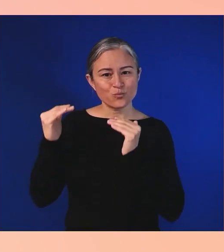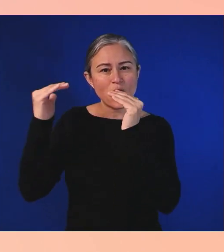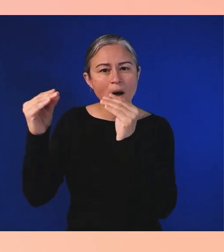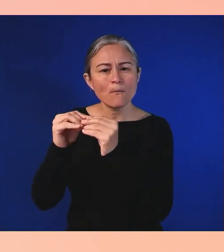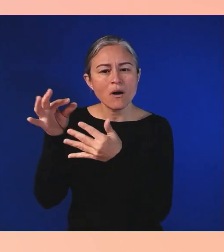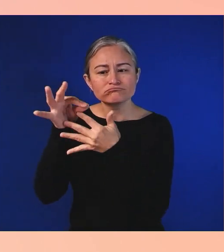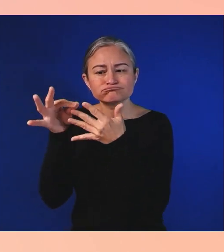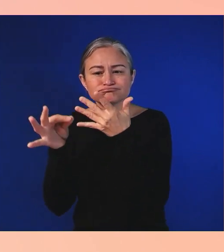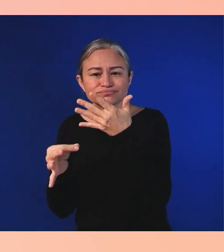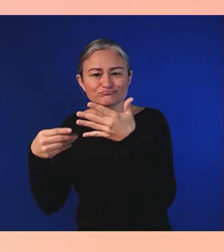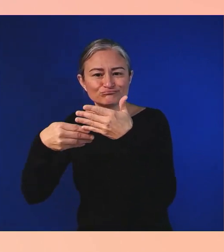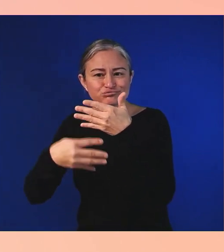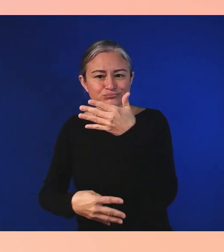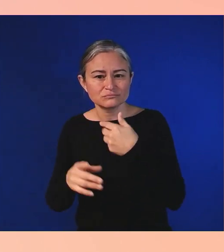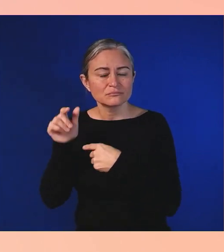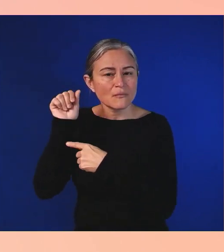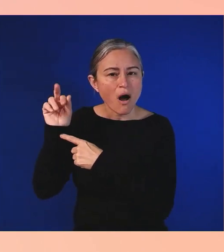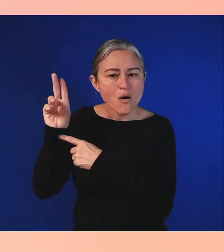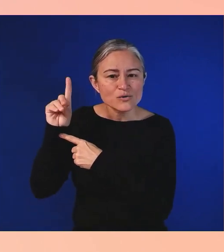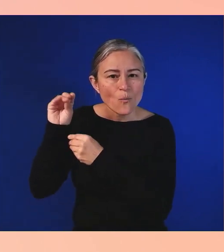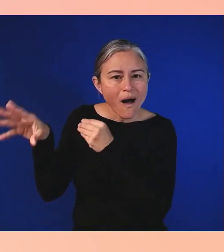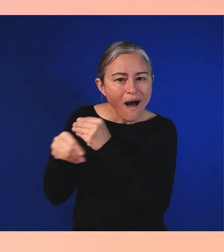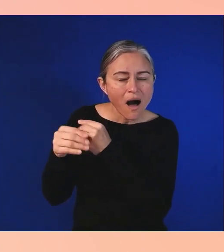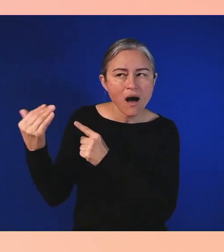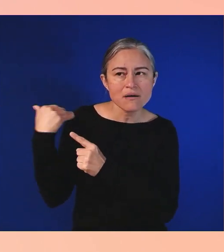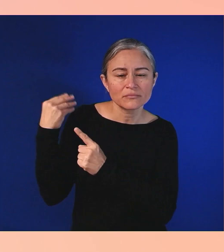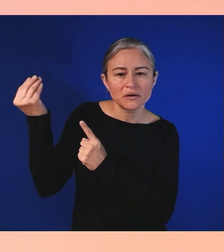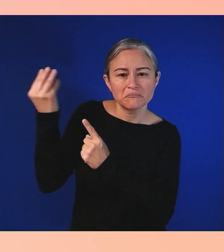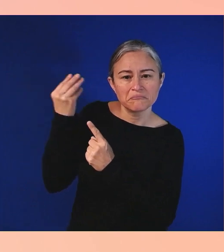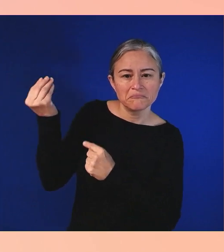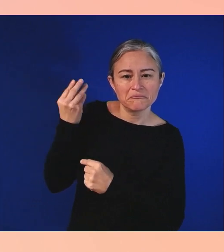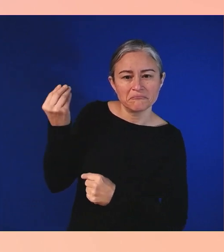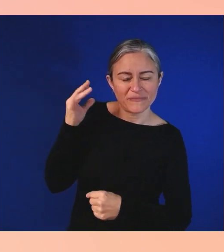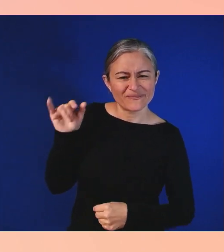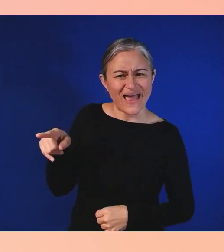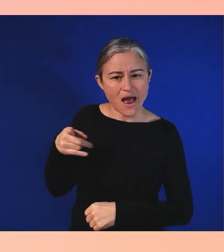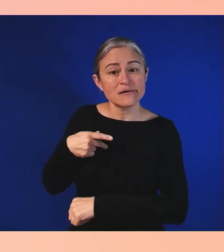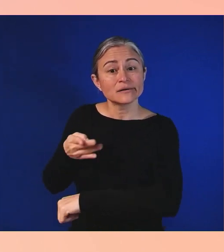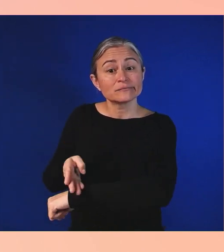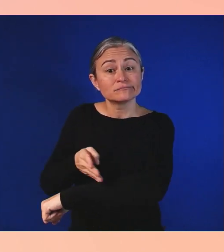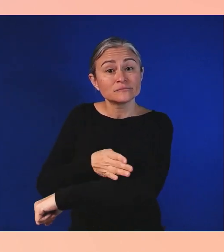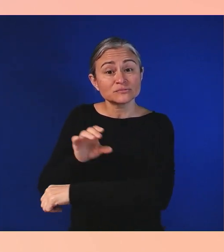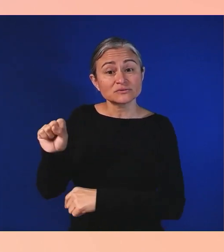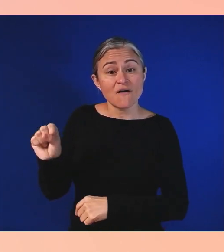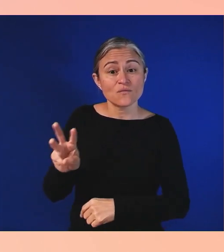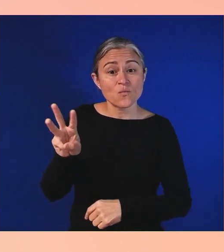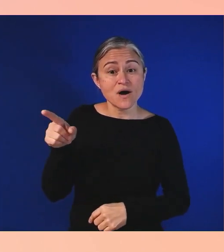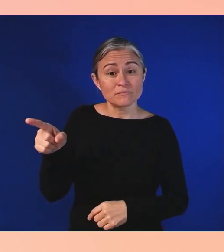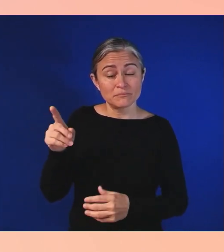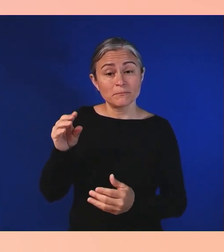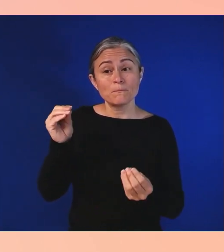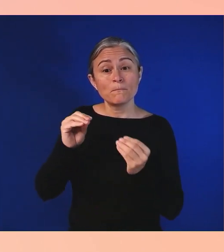and not just for the folks with visual disabilities, but in places we didn't expect. We found that folks in the neuro diverse community,